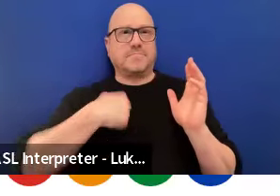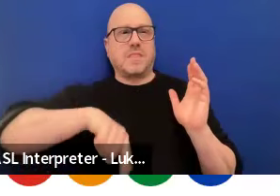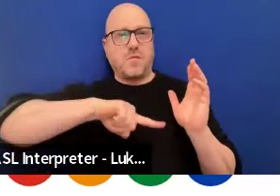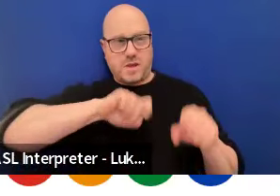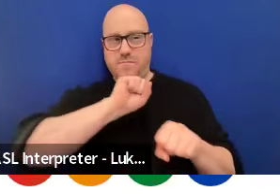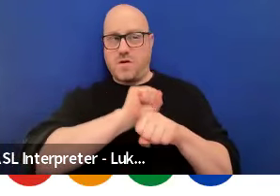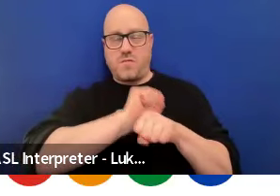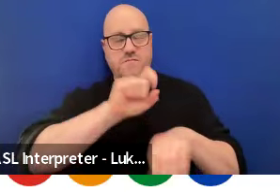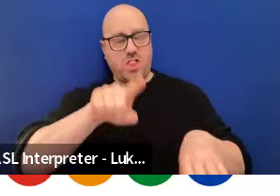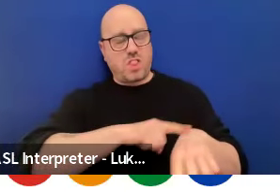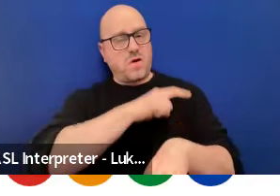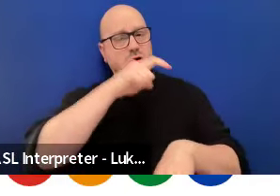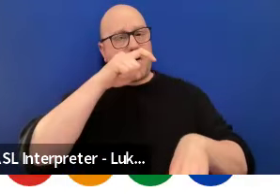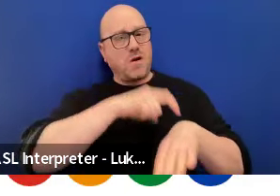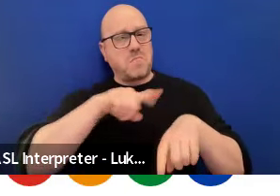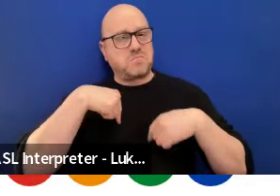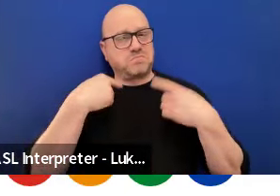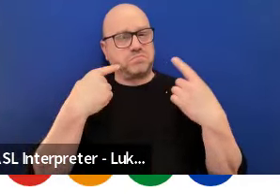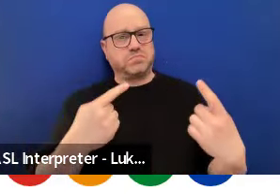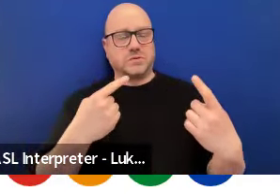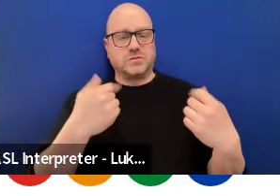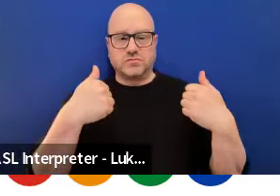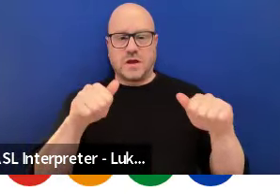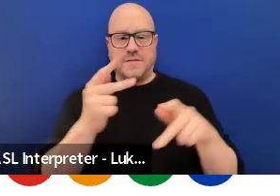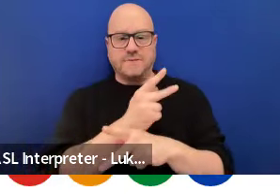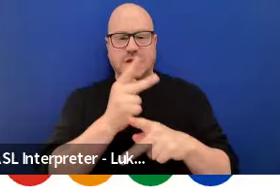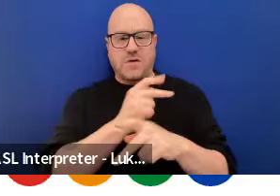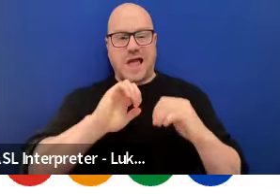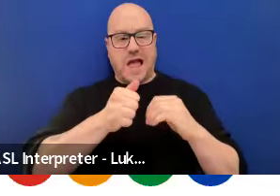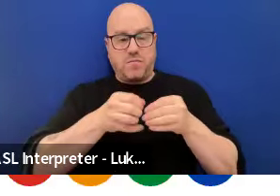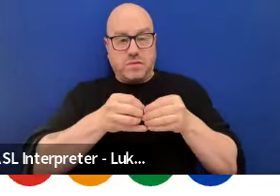I'LL SAY IT IS REALLY IMPORTANT TO EMPHASIZE WE HAVE BEEN WORKING